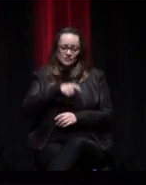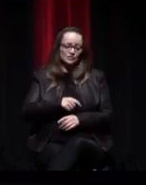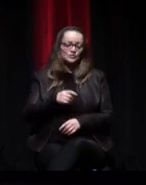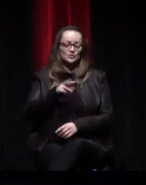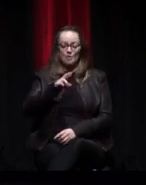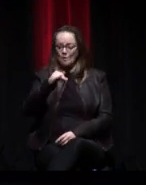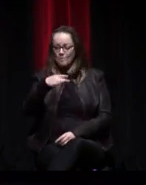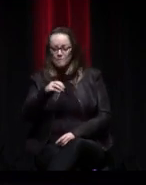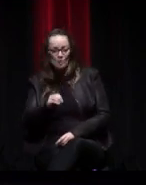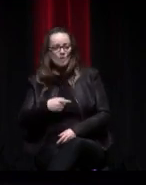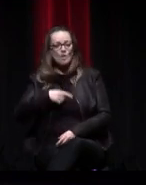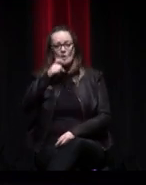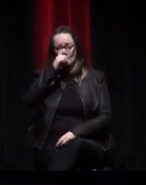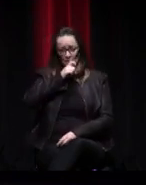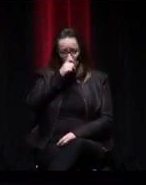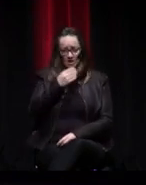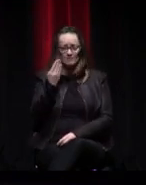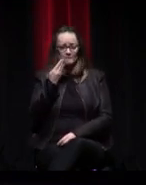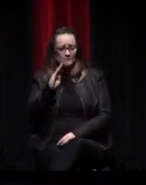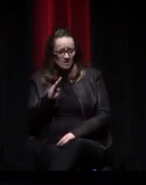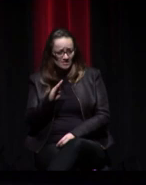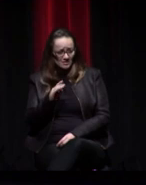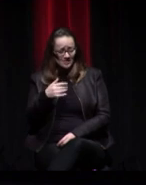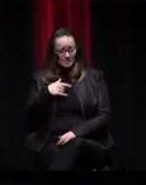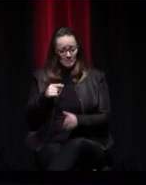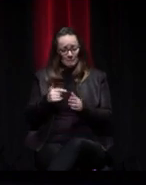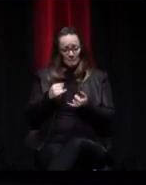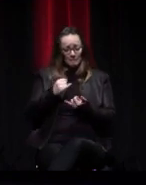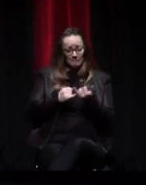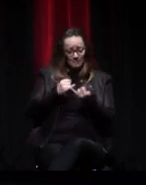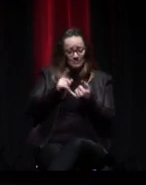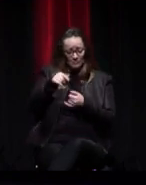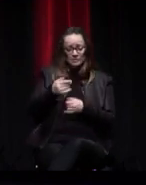that make it through as news contributes a little